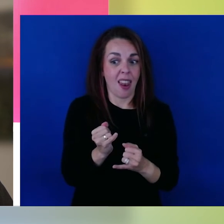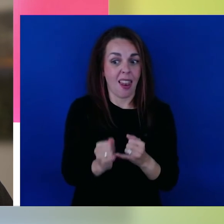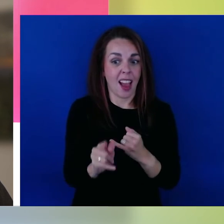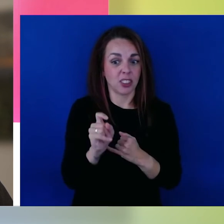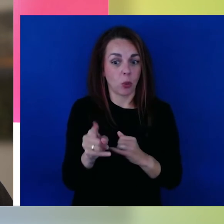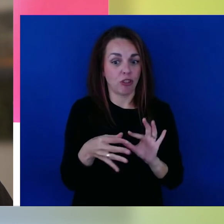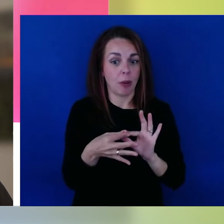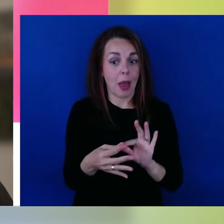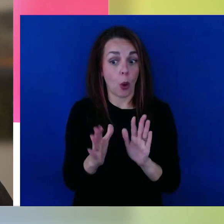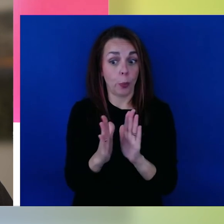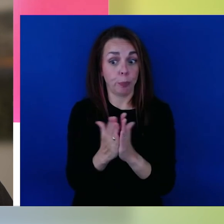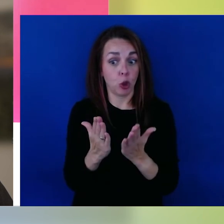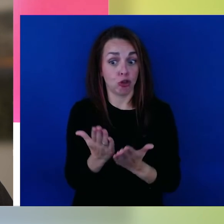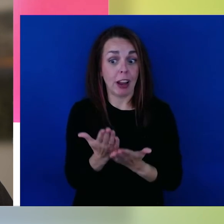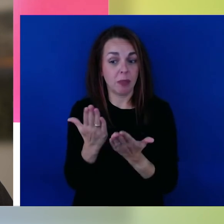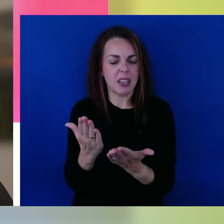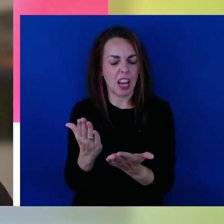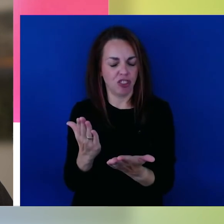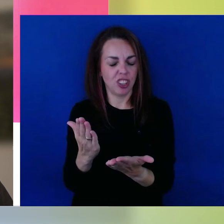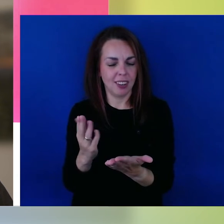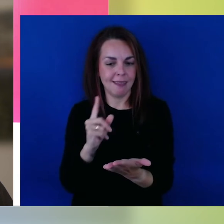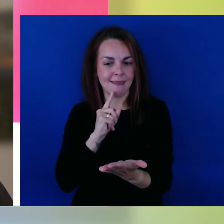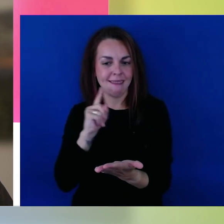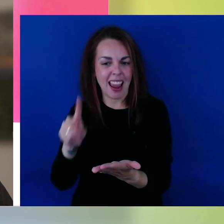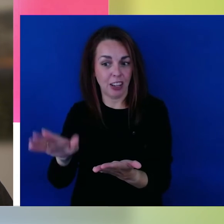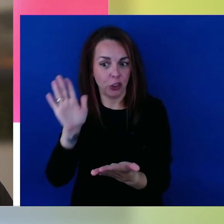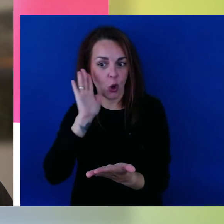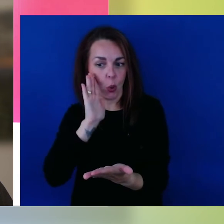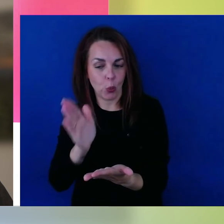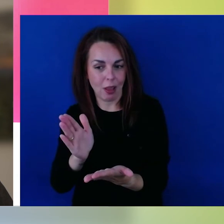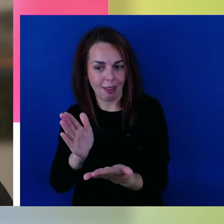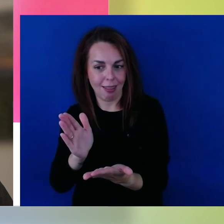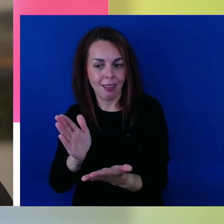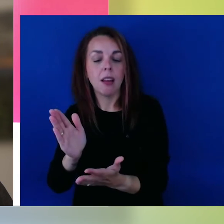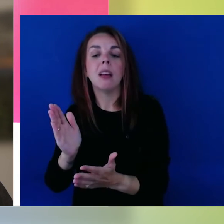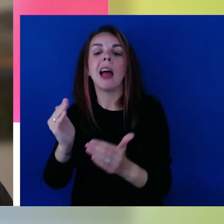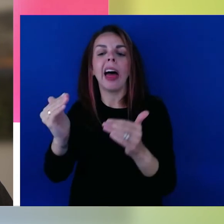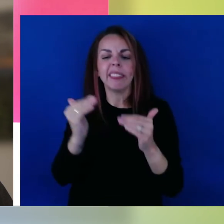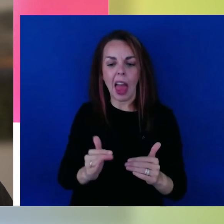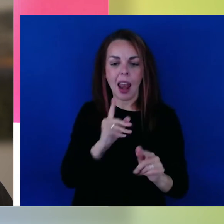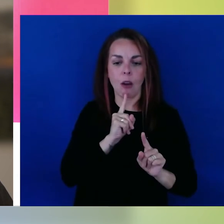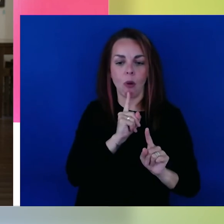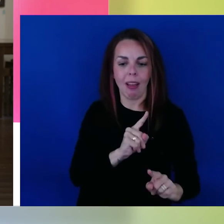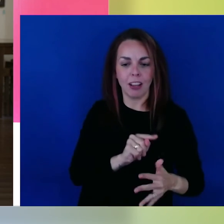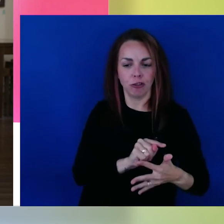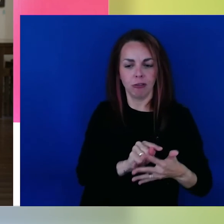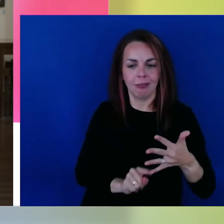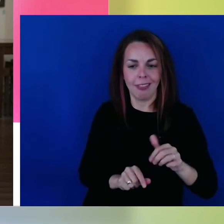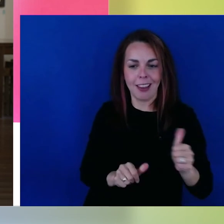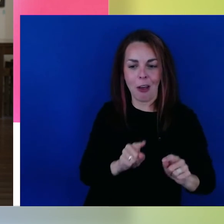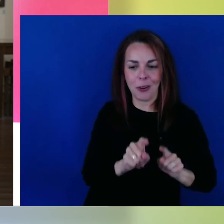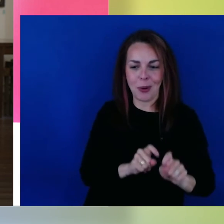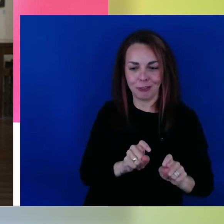about a book recommendation before I dive into the other questions. So Jenny,